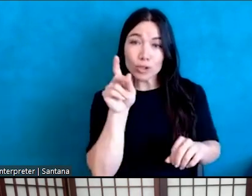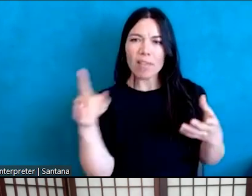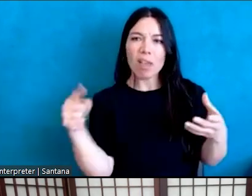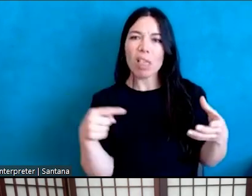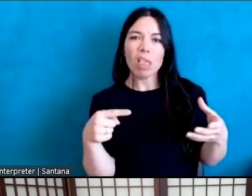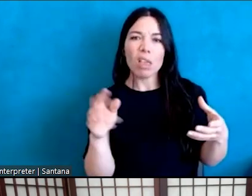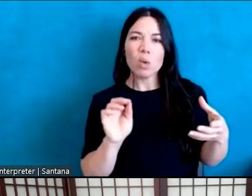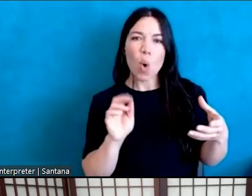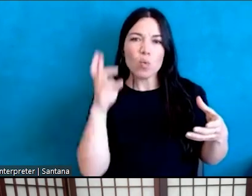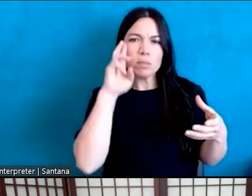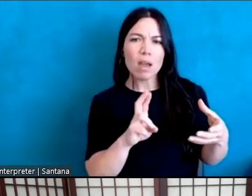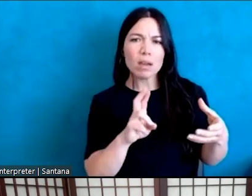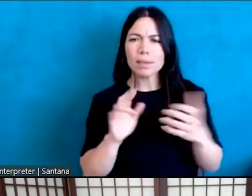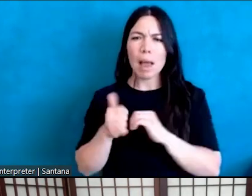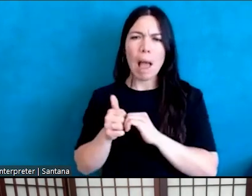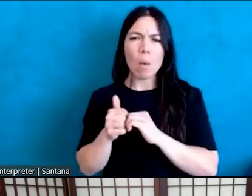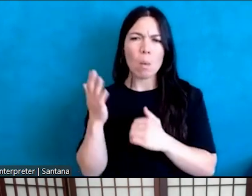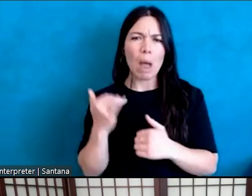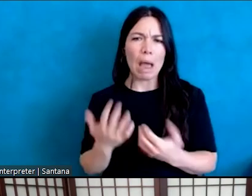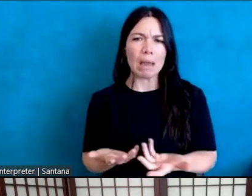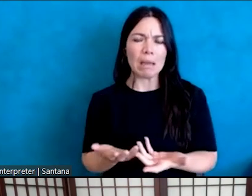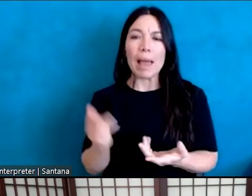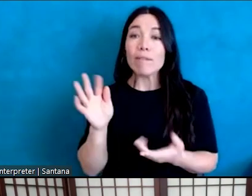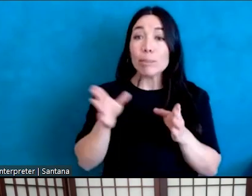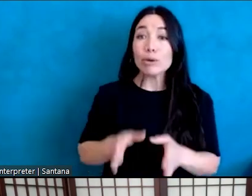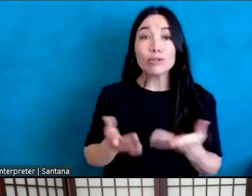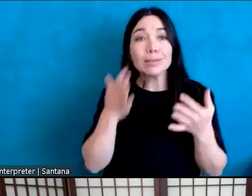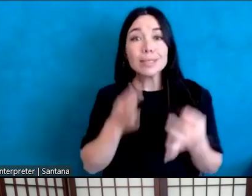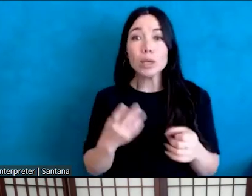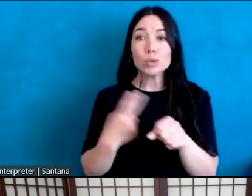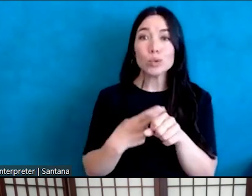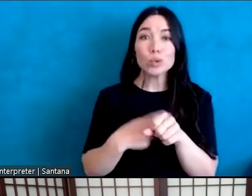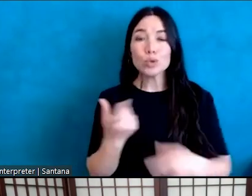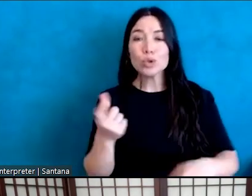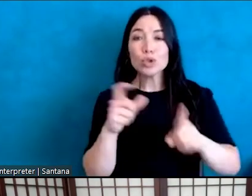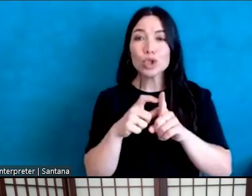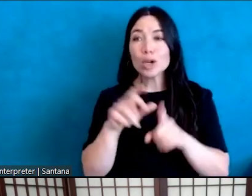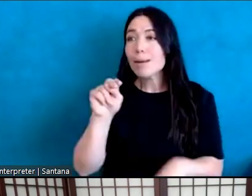When somebody is choosing to use a loaded term, such as native speaker, are they being responsible to the local context,